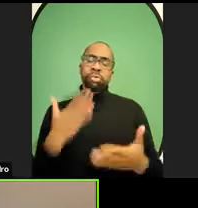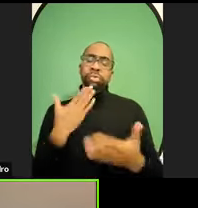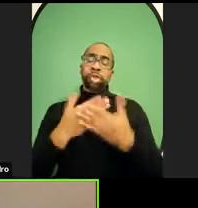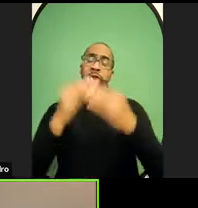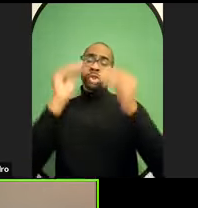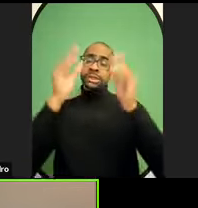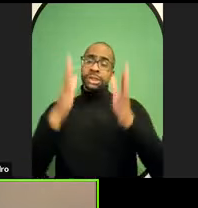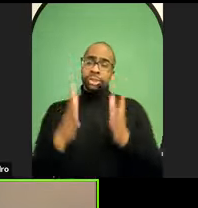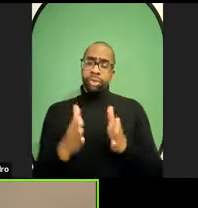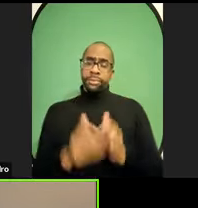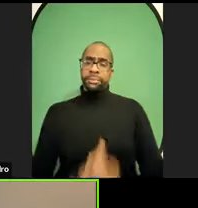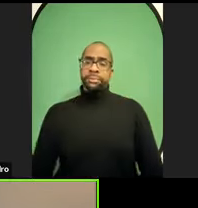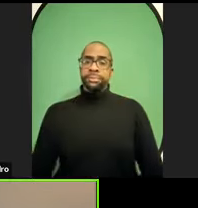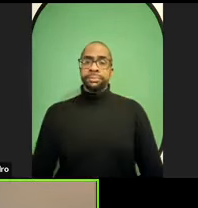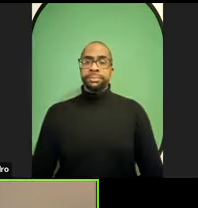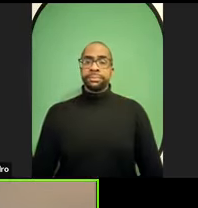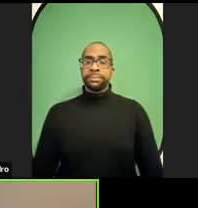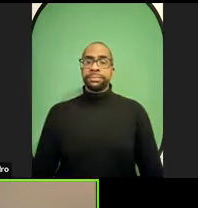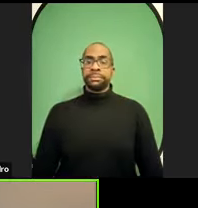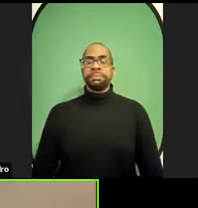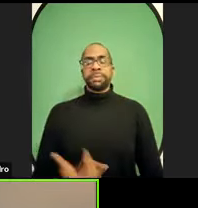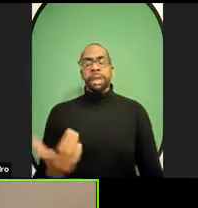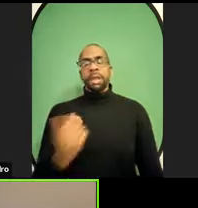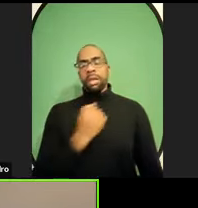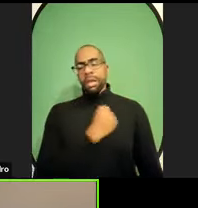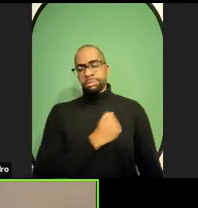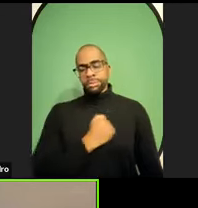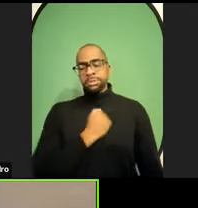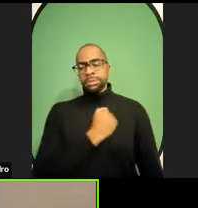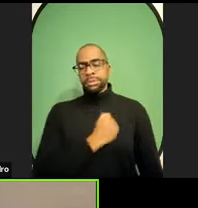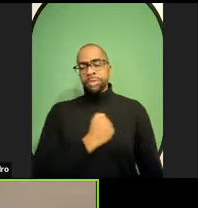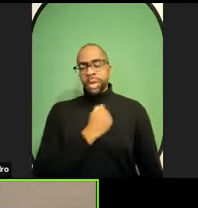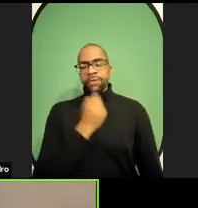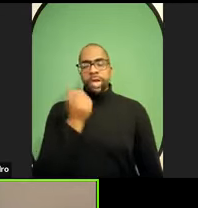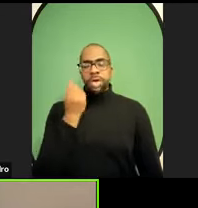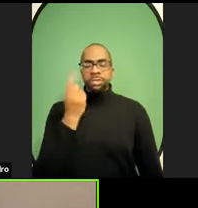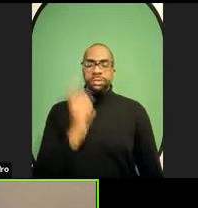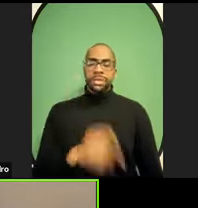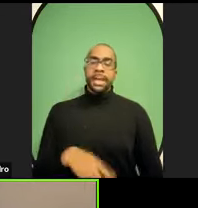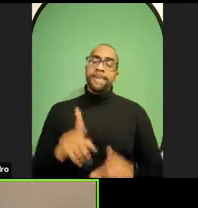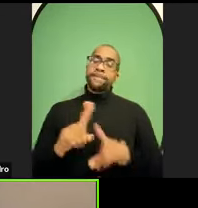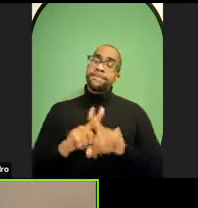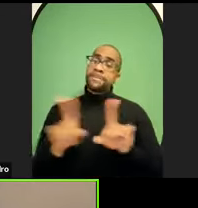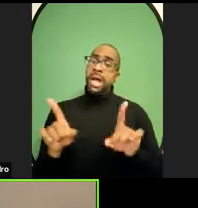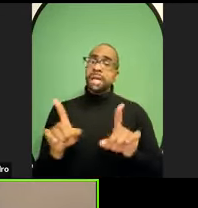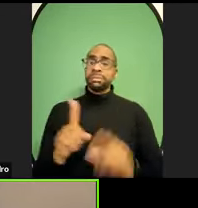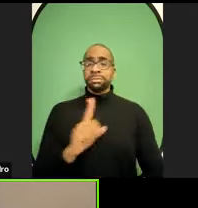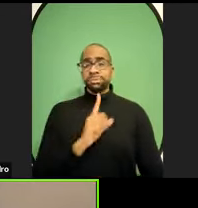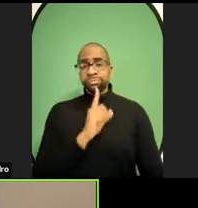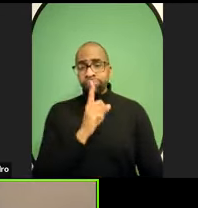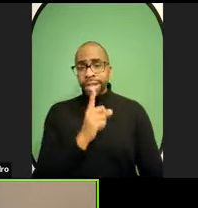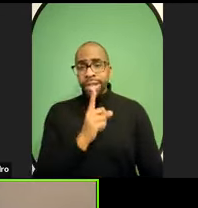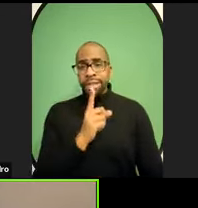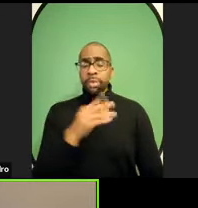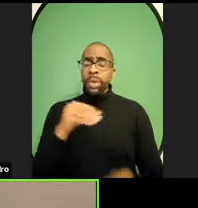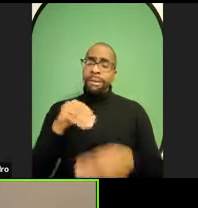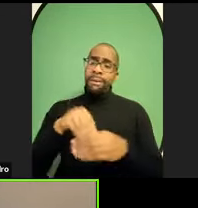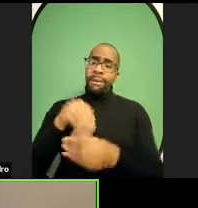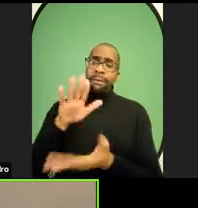teacher because of this. So, the thing here So, the thing here I understand and I sympathize where folks are coming from on this but the.